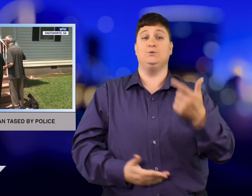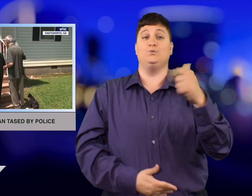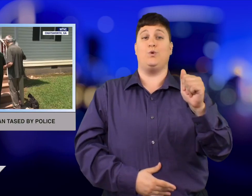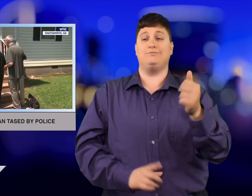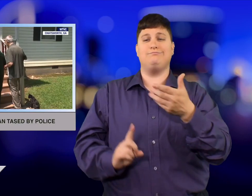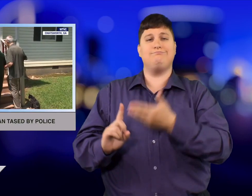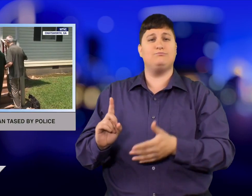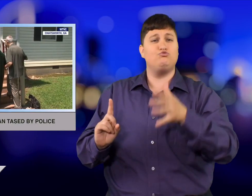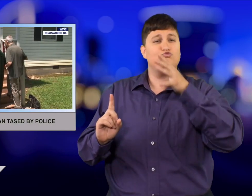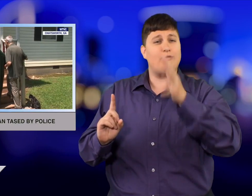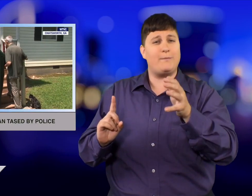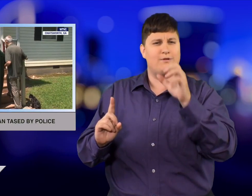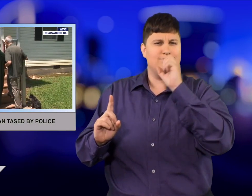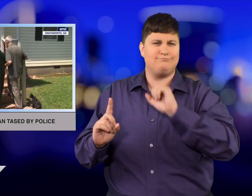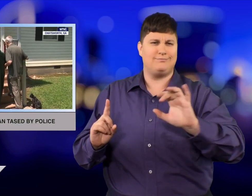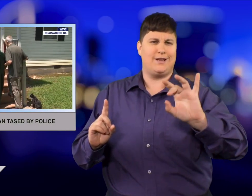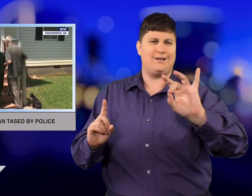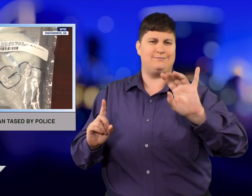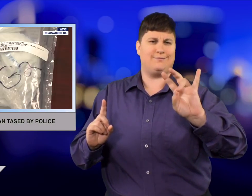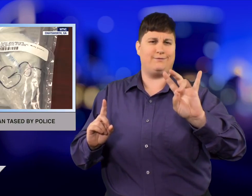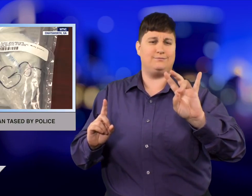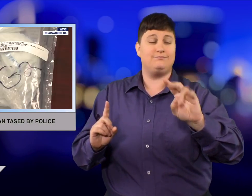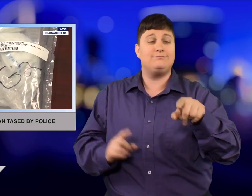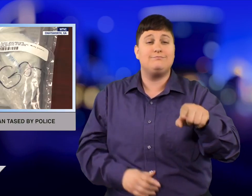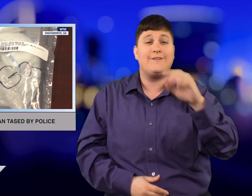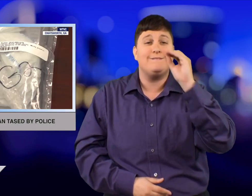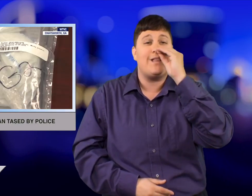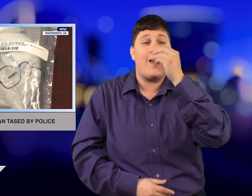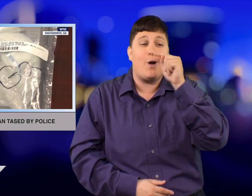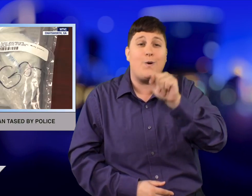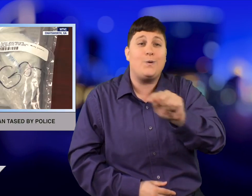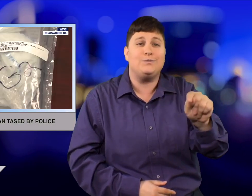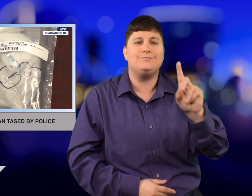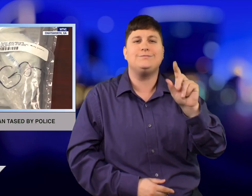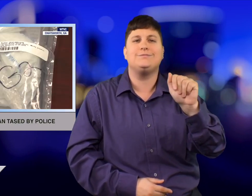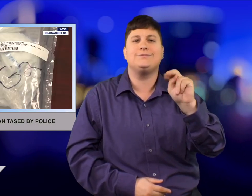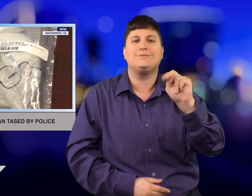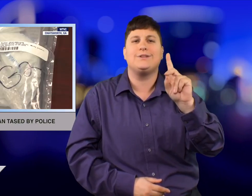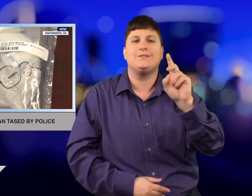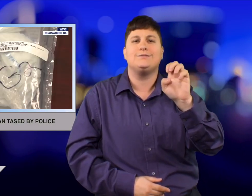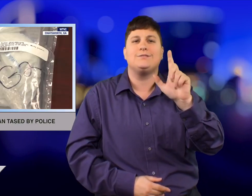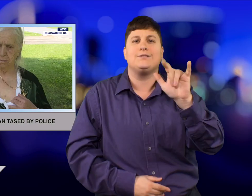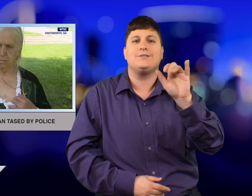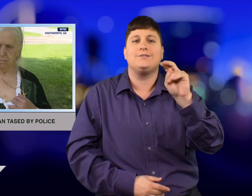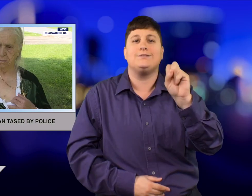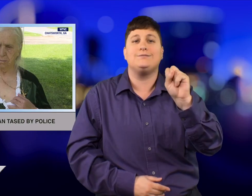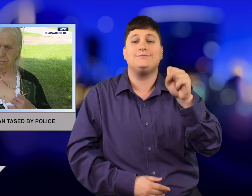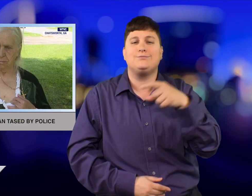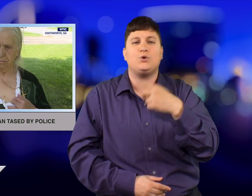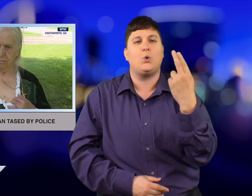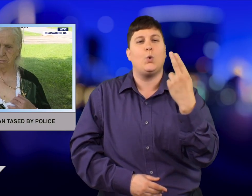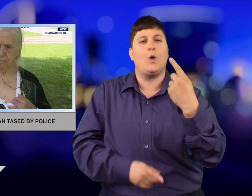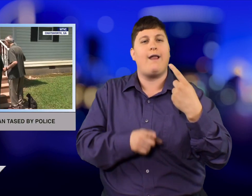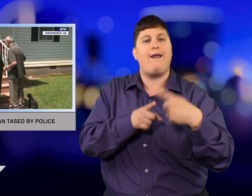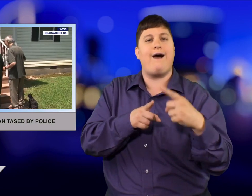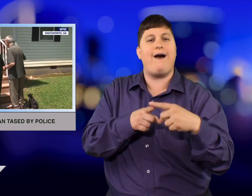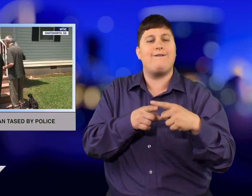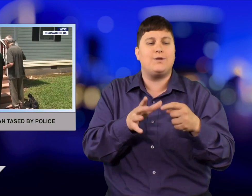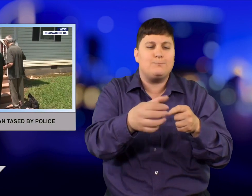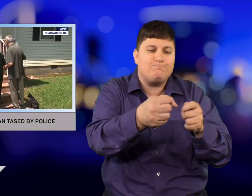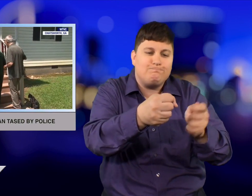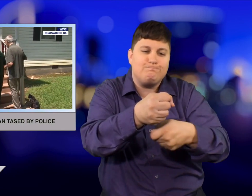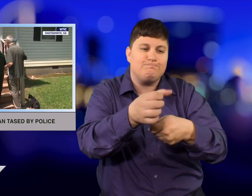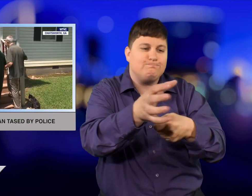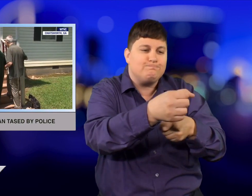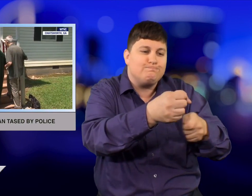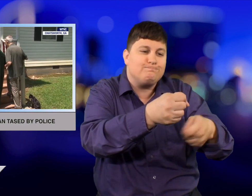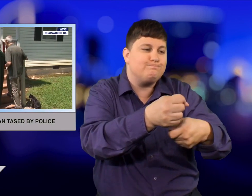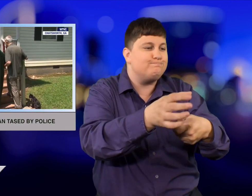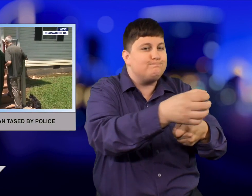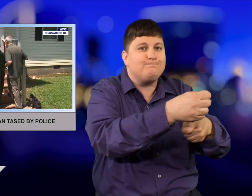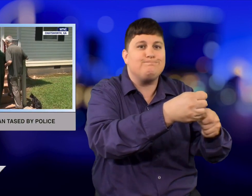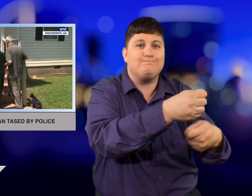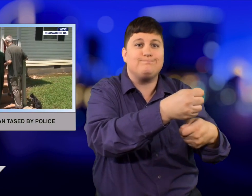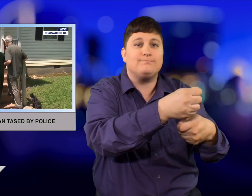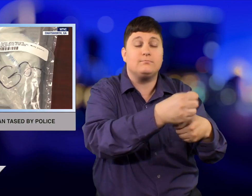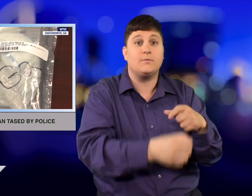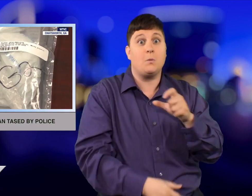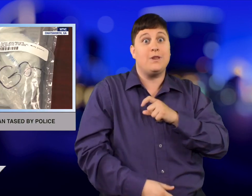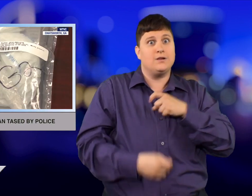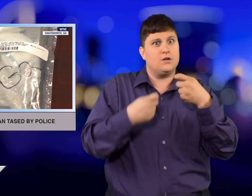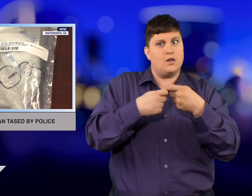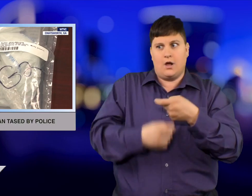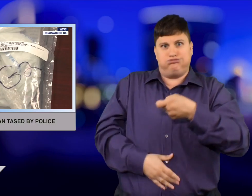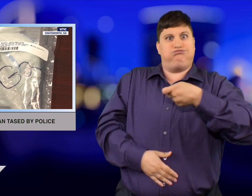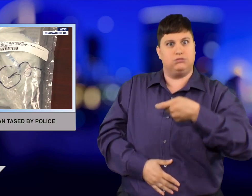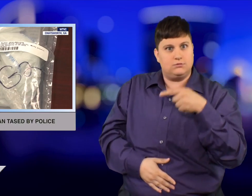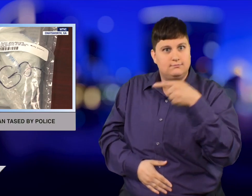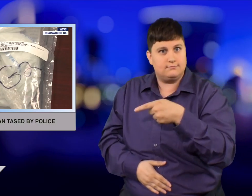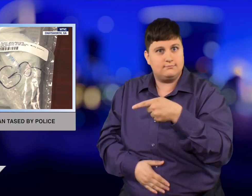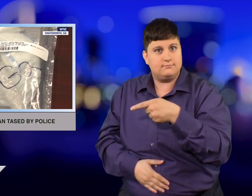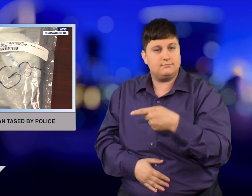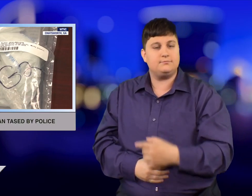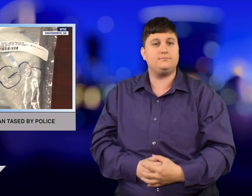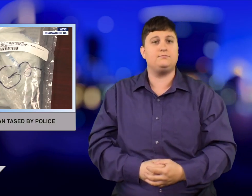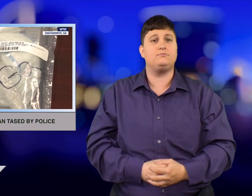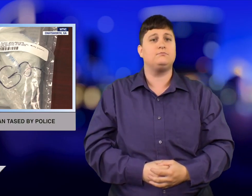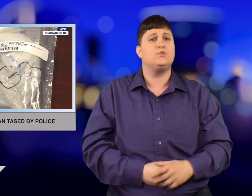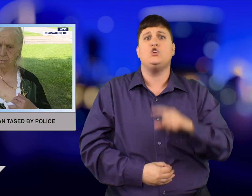An 87-year-old Georgia grandmother used a knife to cut dandelions and was tased by police.